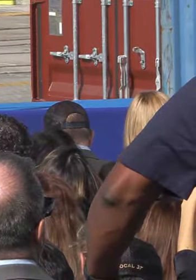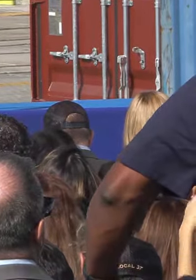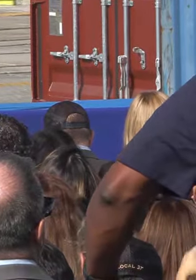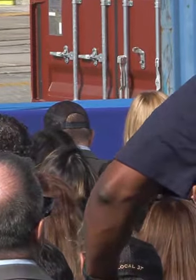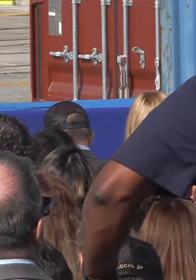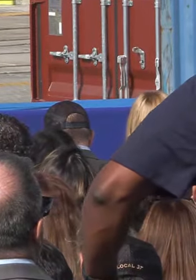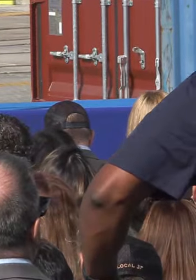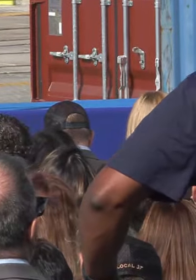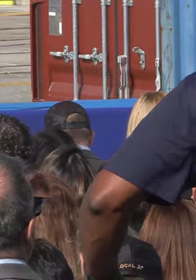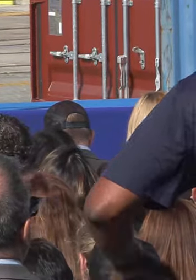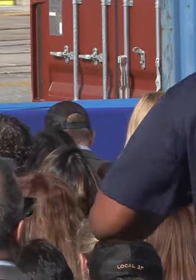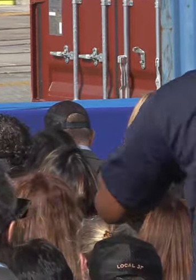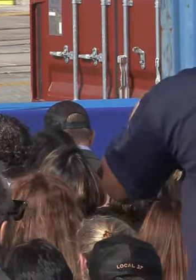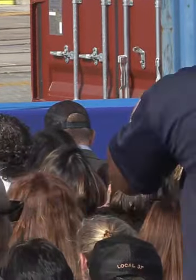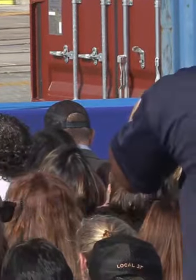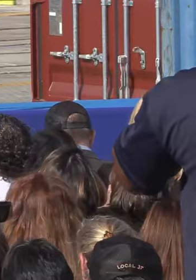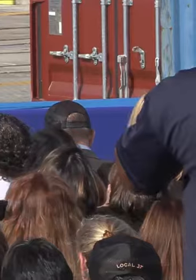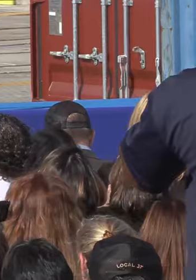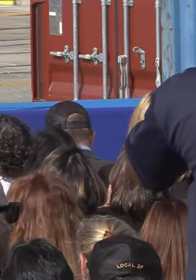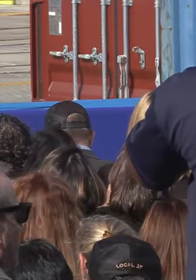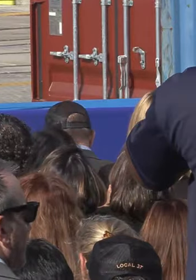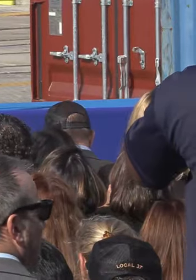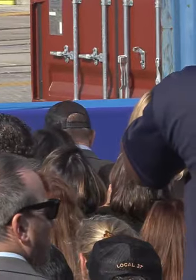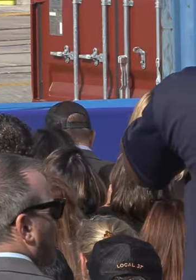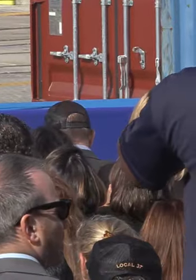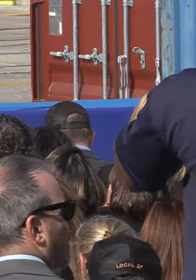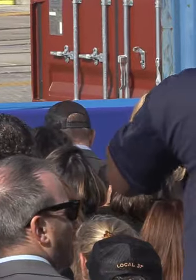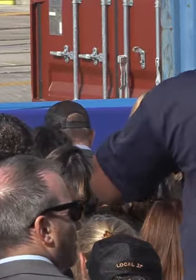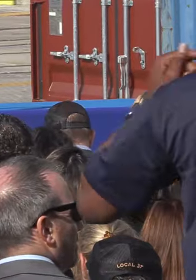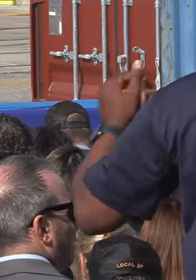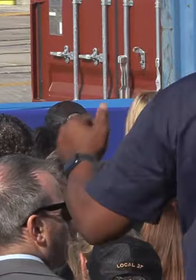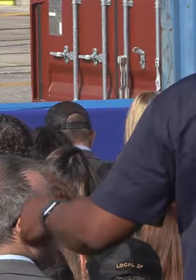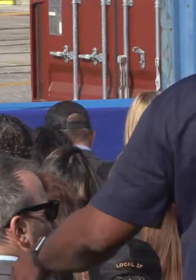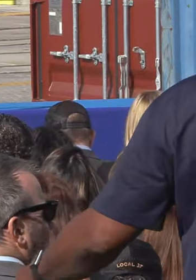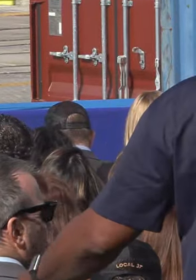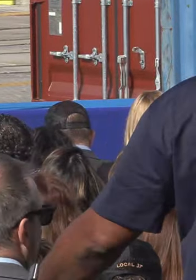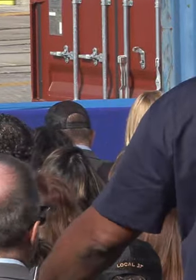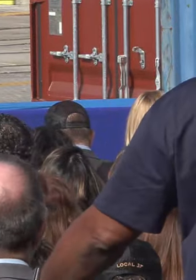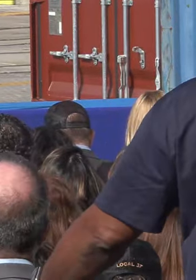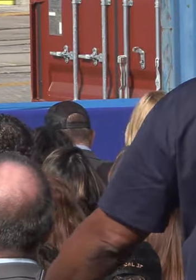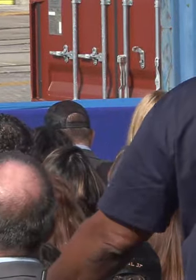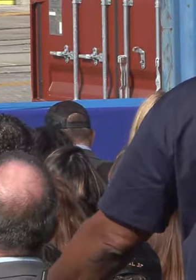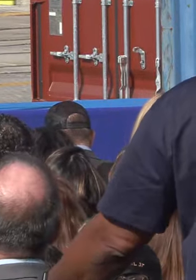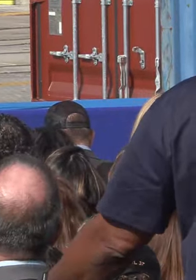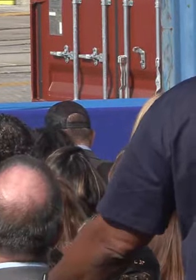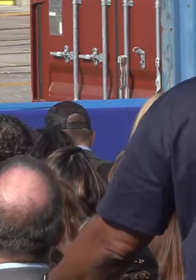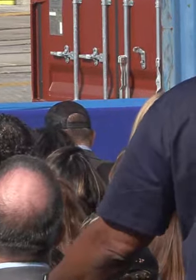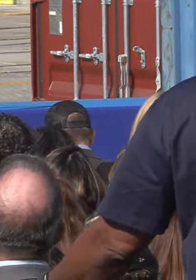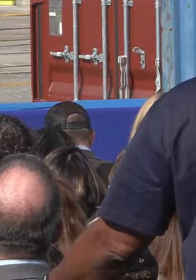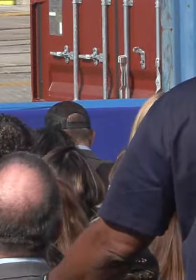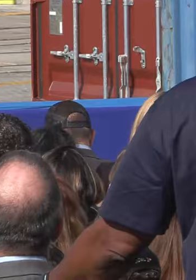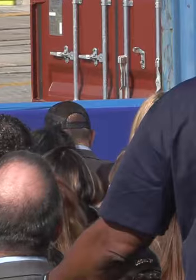Someone grounded in decency, humility, with a deep care and compassion for others.